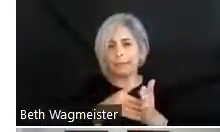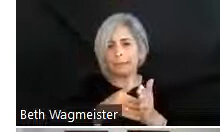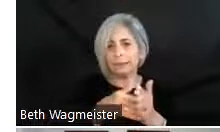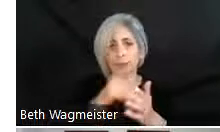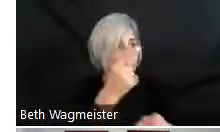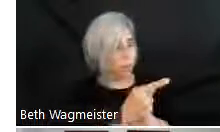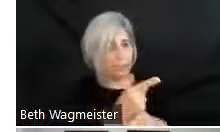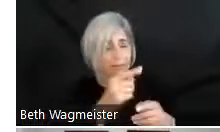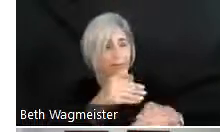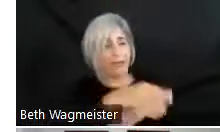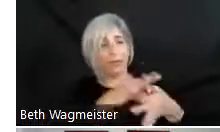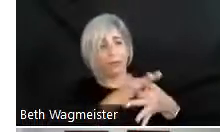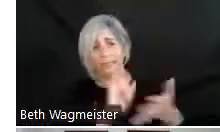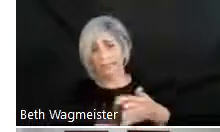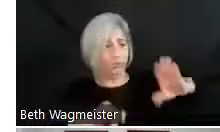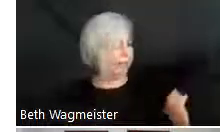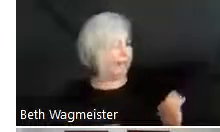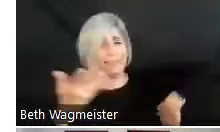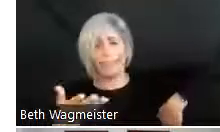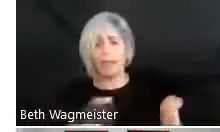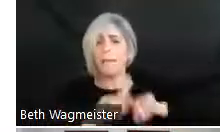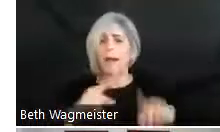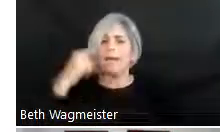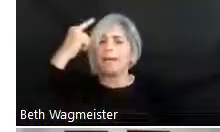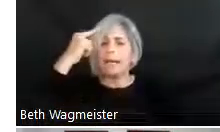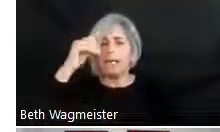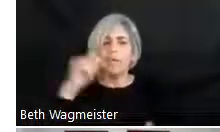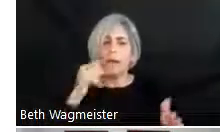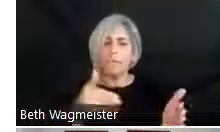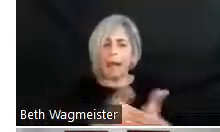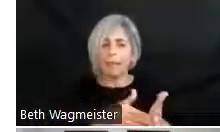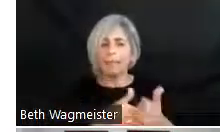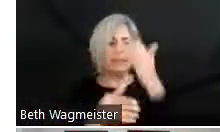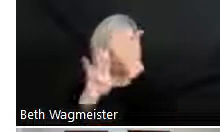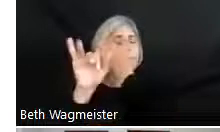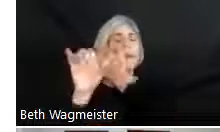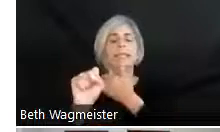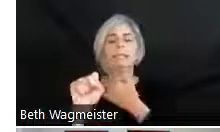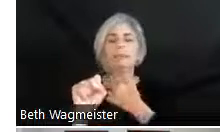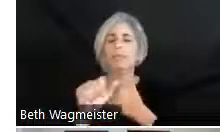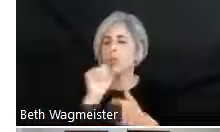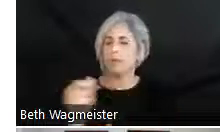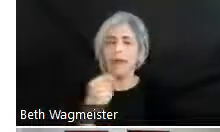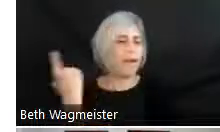it's too late. Cognitive bias is you're not always the expert